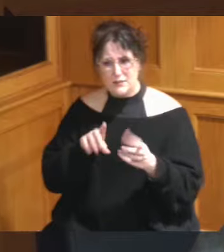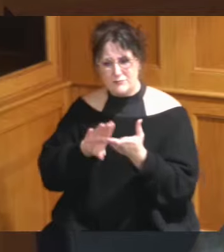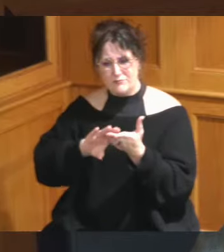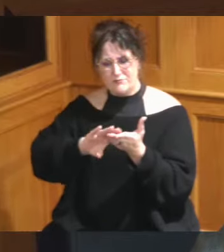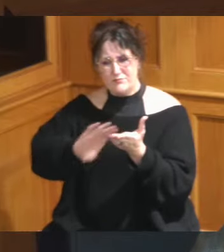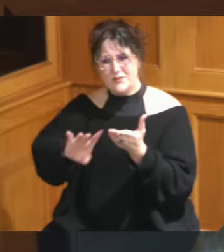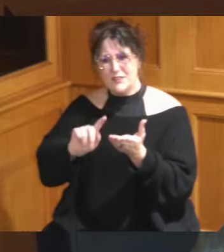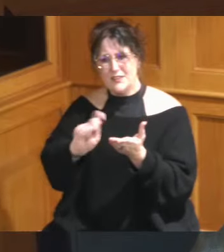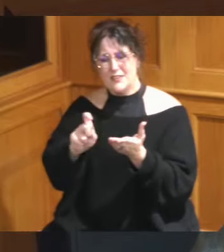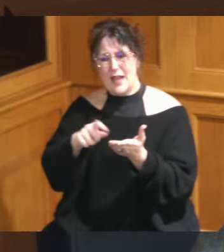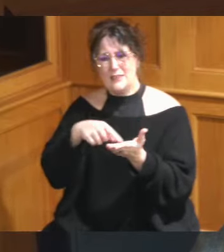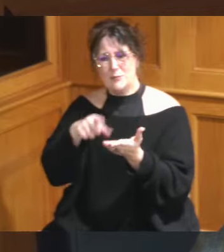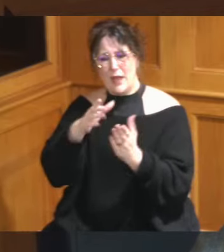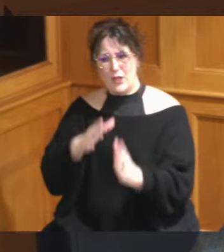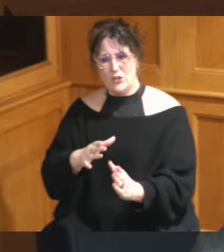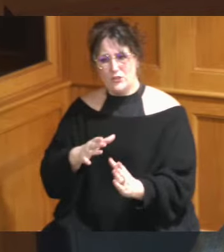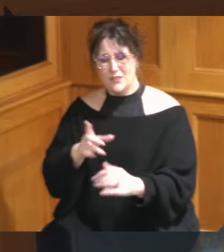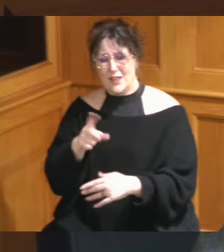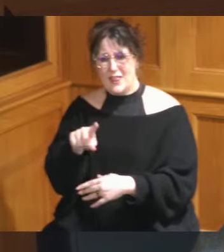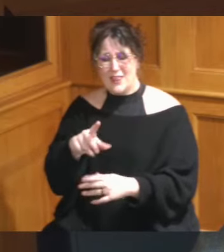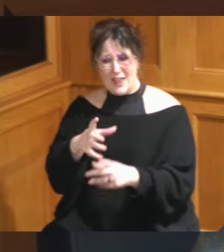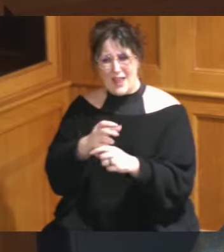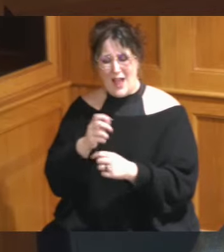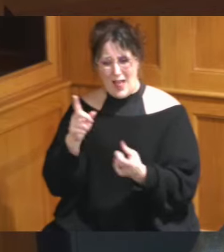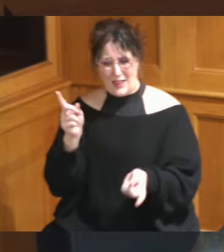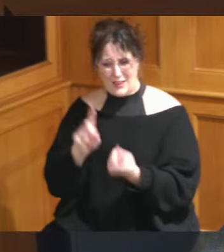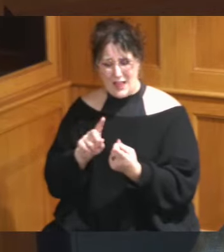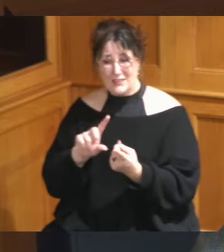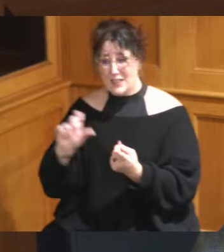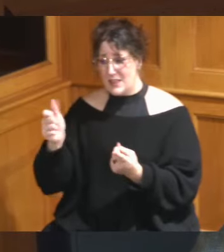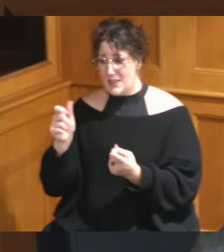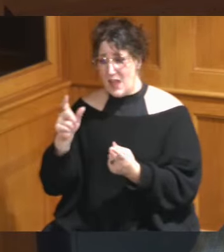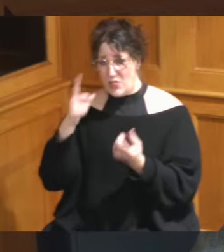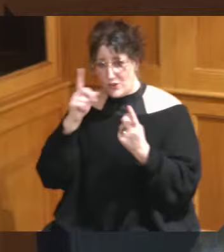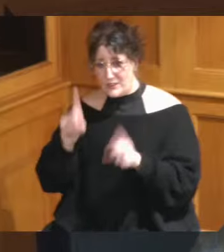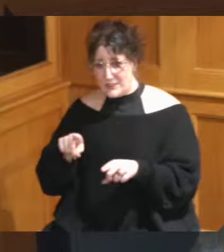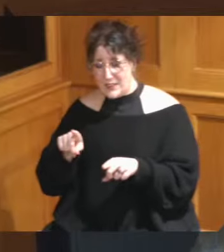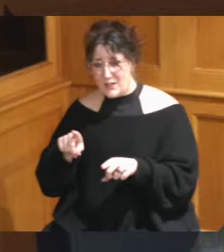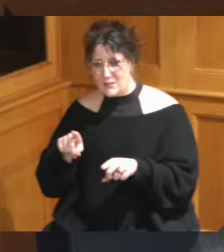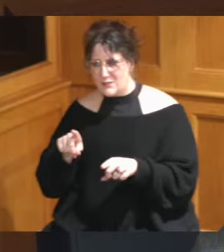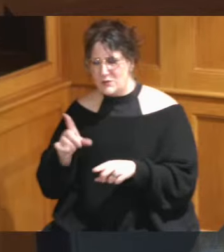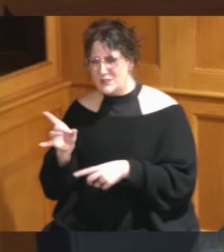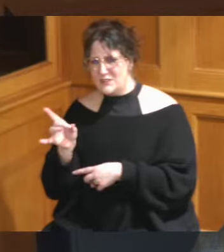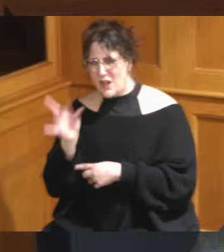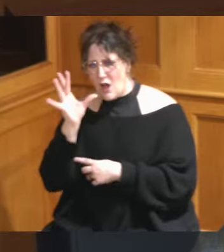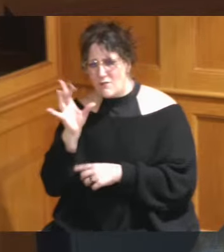they got in the other deal. The other deal was terrible, but at least you can try to get 30%.